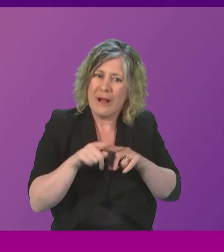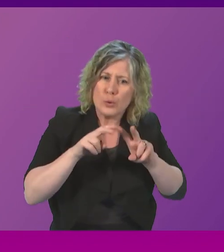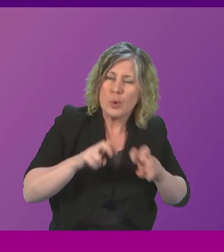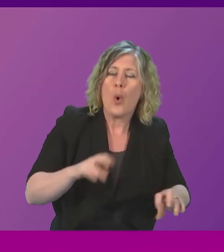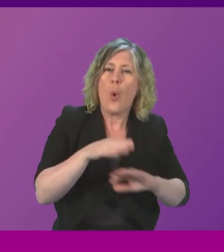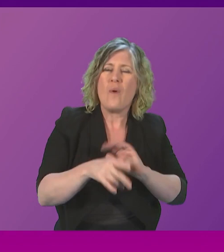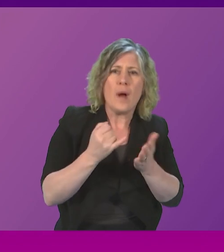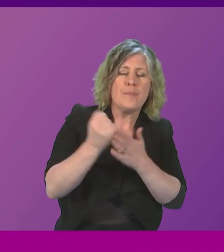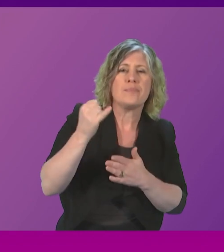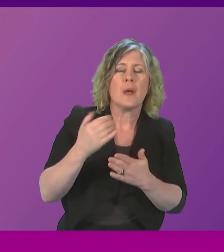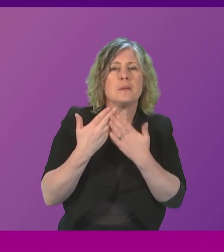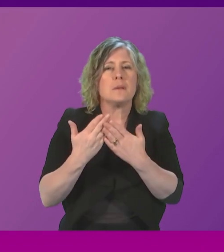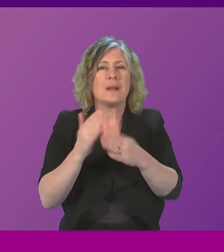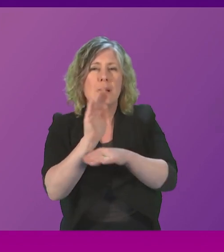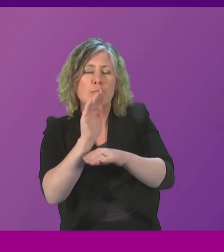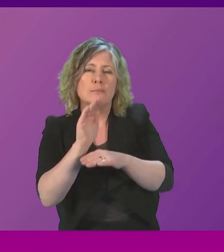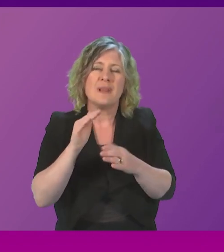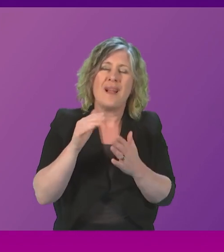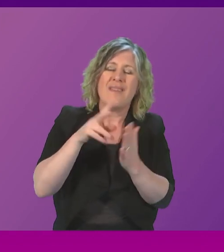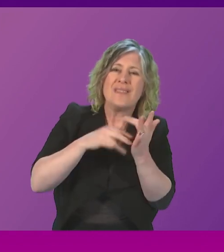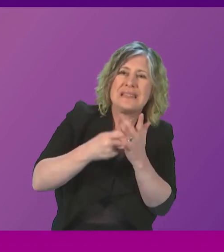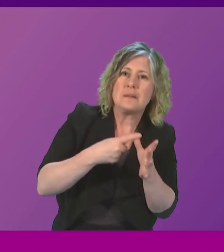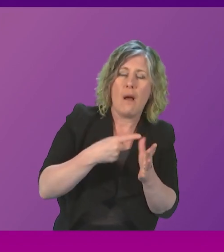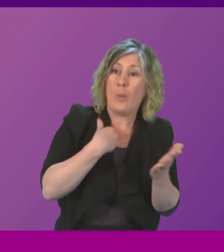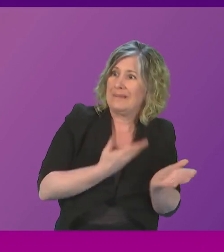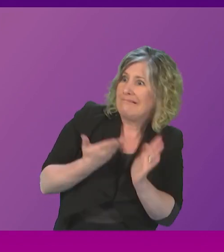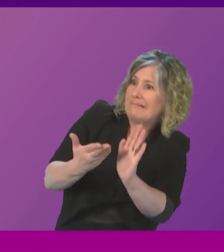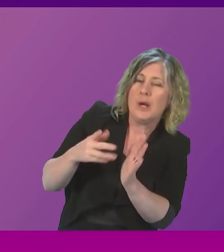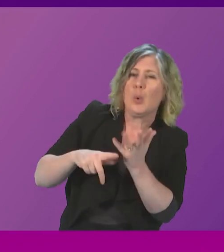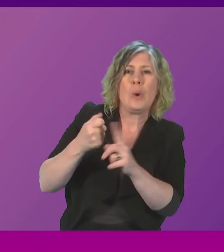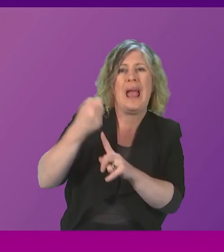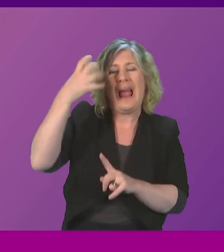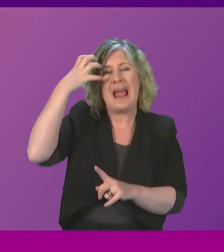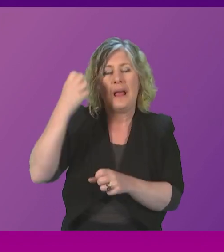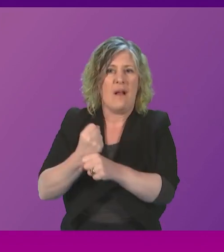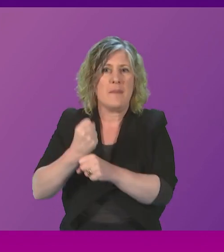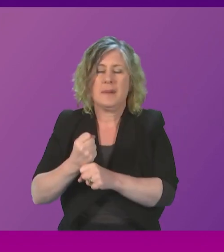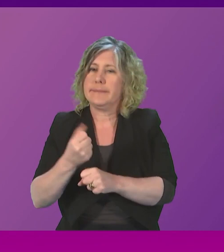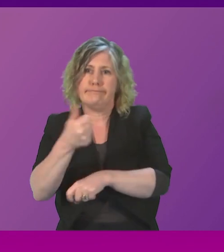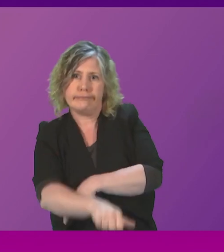The UK Government rejected that. As I said, Scotland needs a role in relation to the shortage occupation list. The UK Government has rejected that.